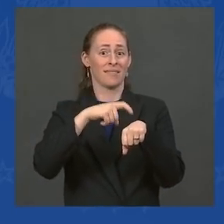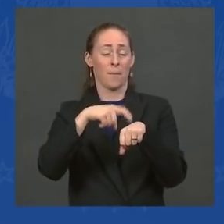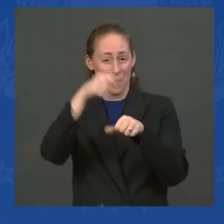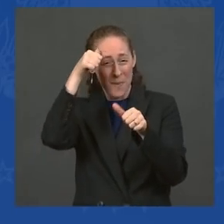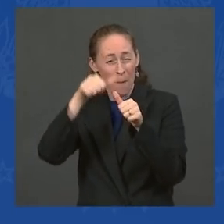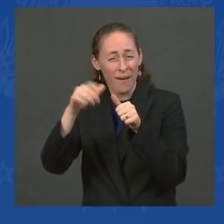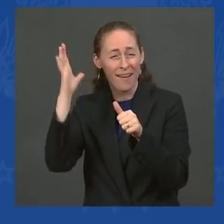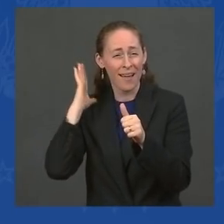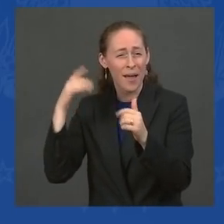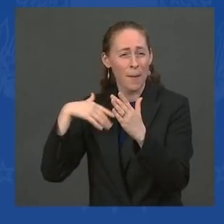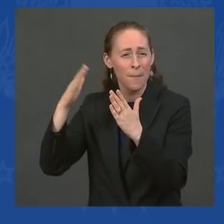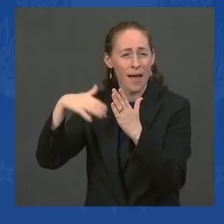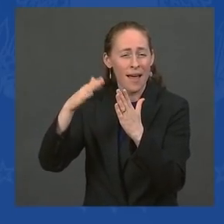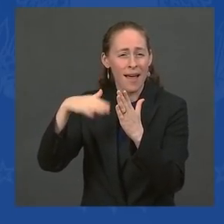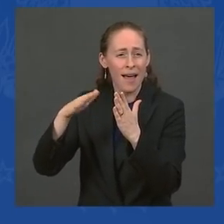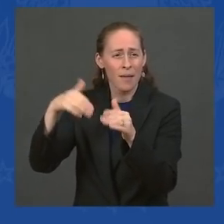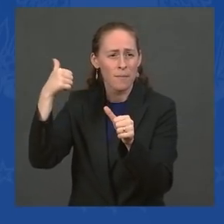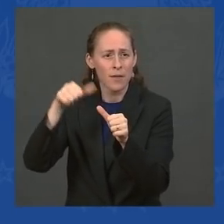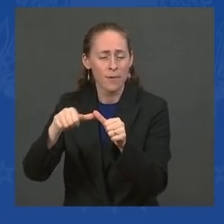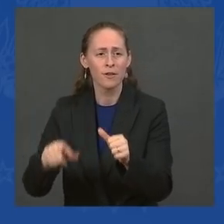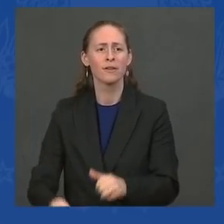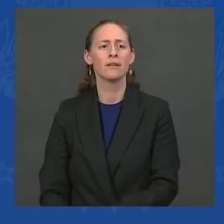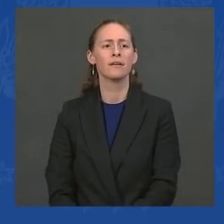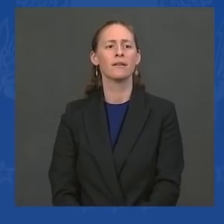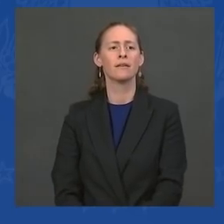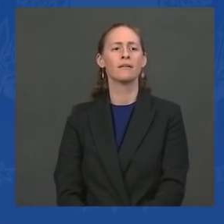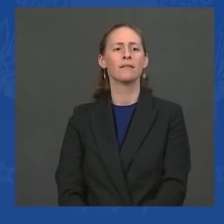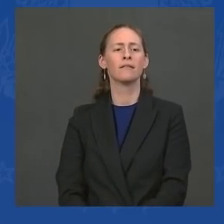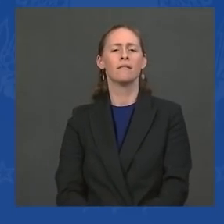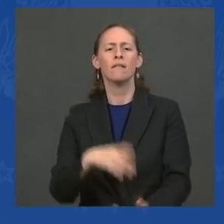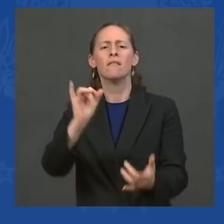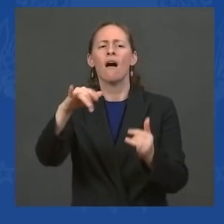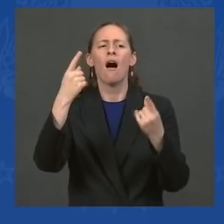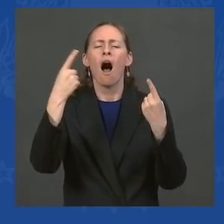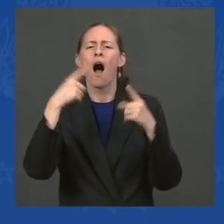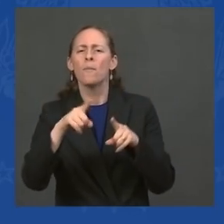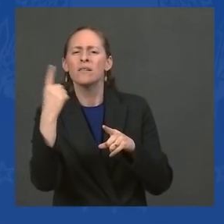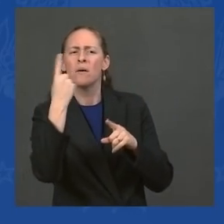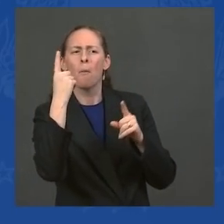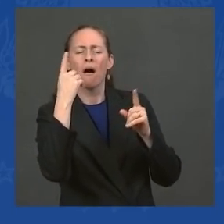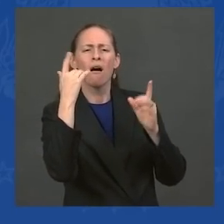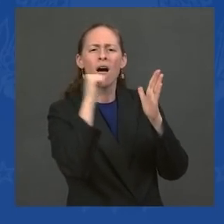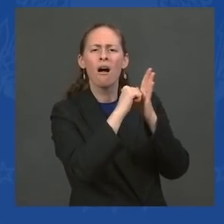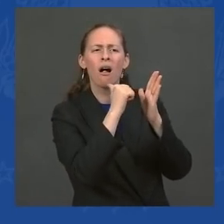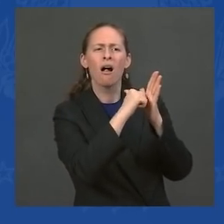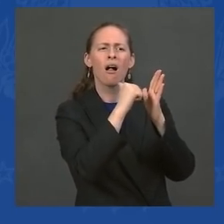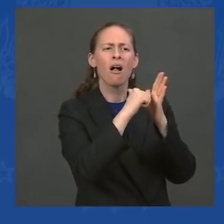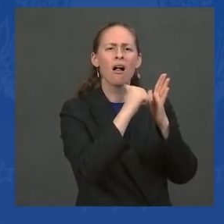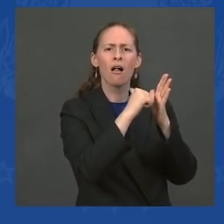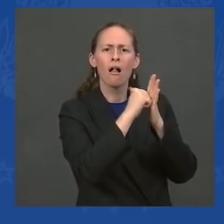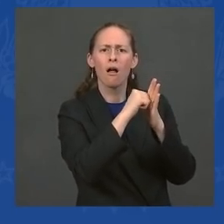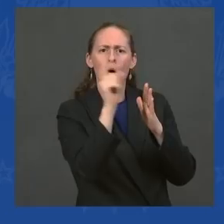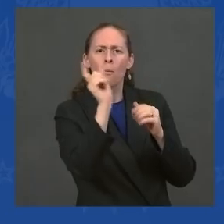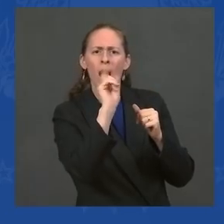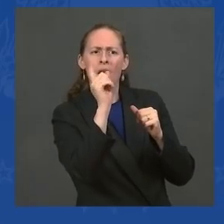and this lovely woman comes and says, "Where's Biden? Where's Joe Biden?" And I was up on a ladder and I had paint all over me,